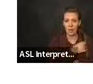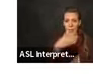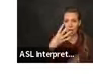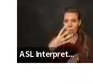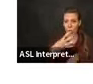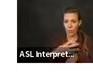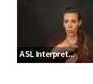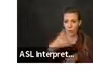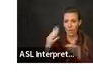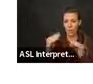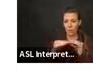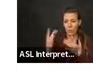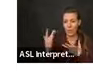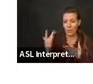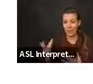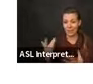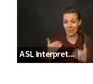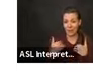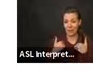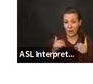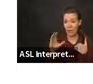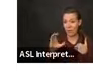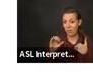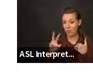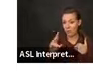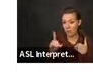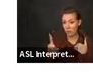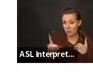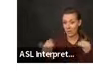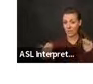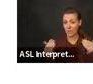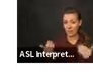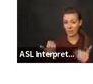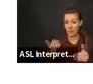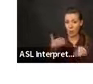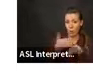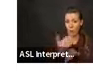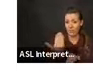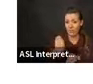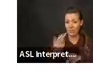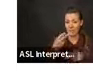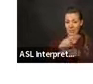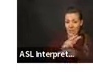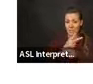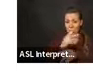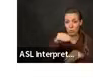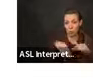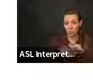infected with COVID-19 over 15 times more likely to be hospitalized for COVID-19.